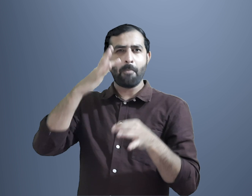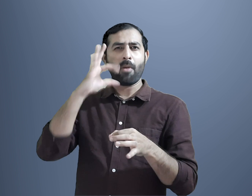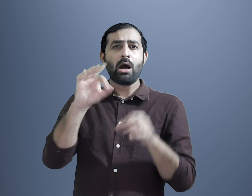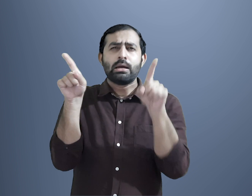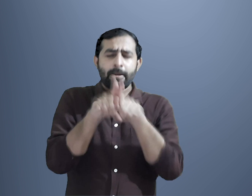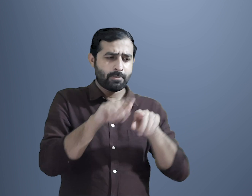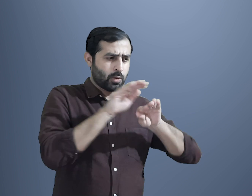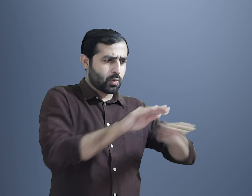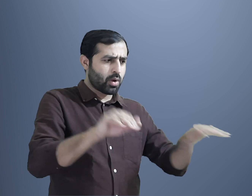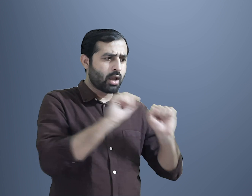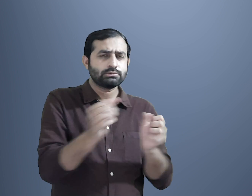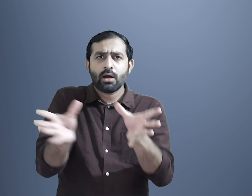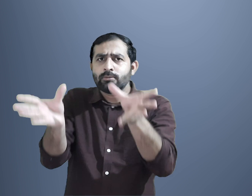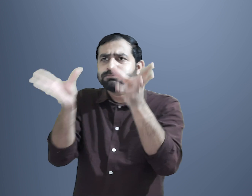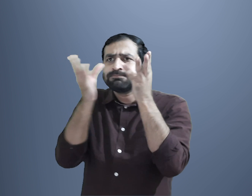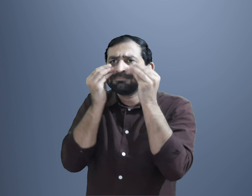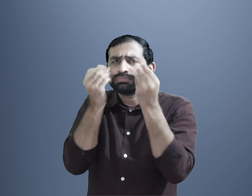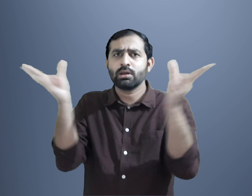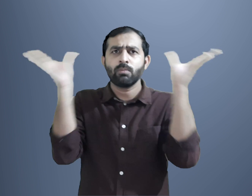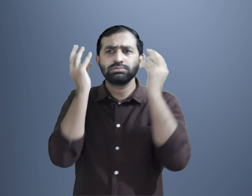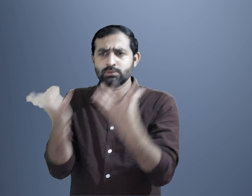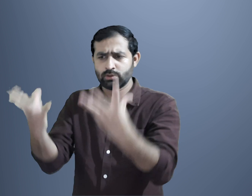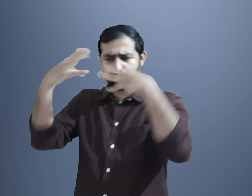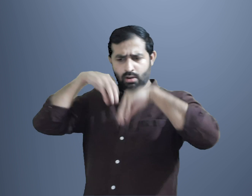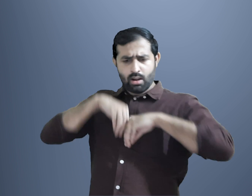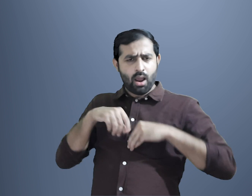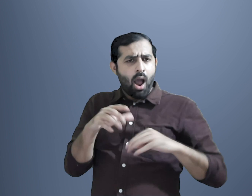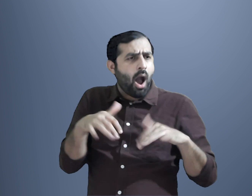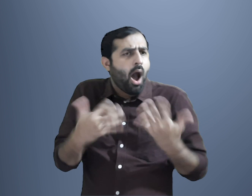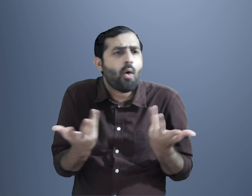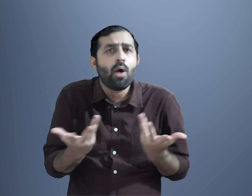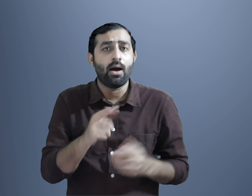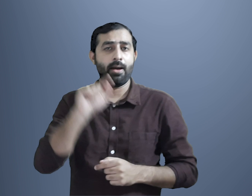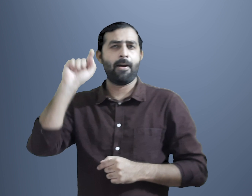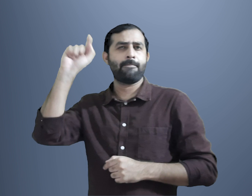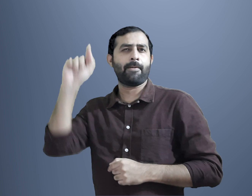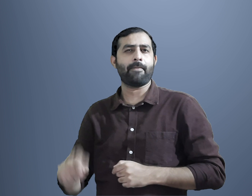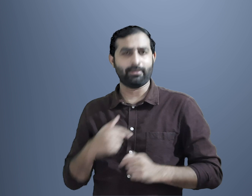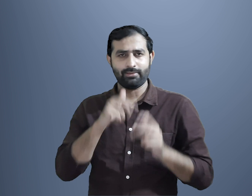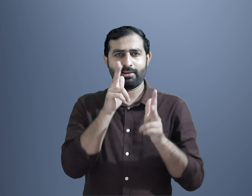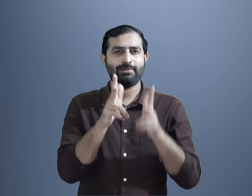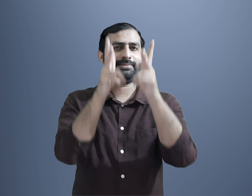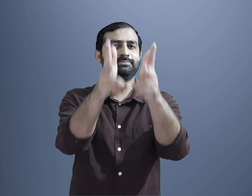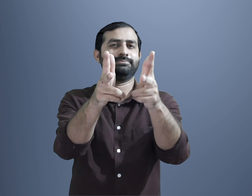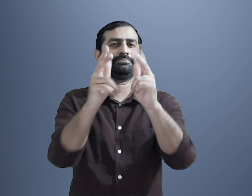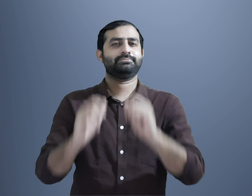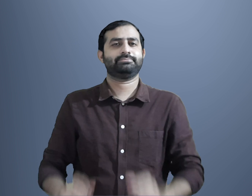and identified seven functions of language that children have during their developmental years which I will be sharing with you.